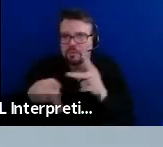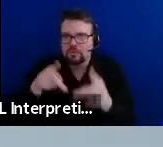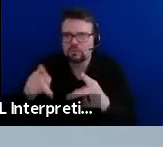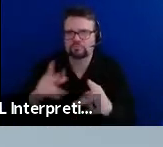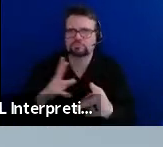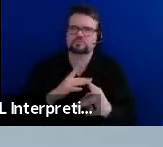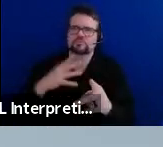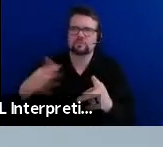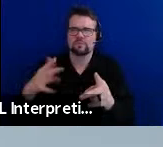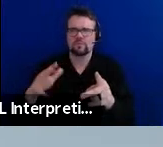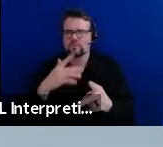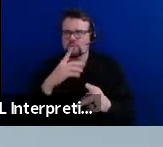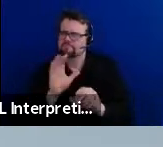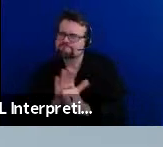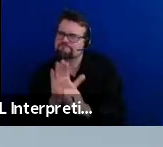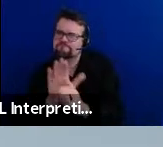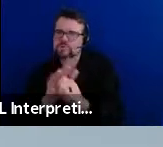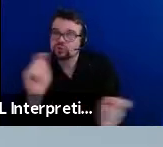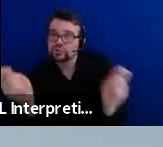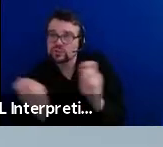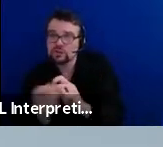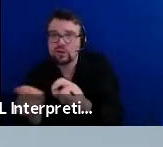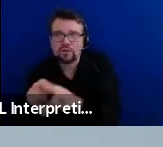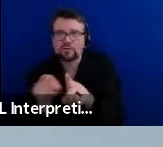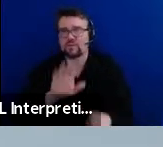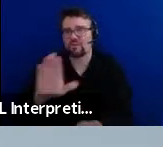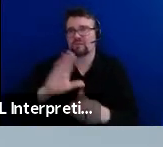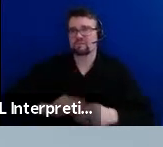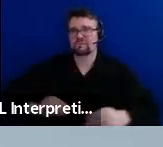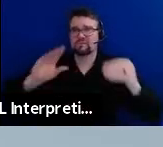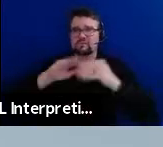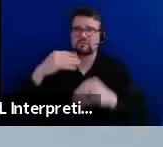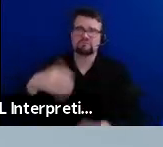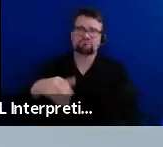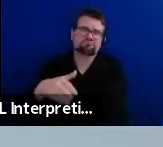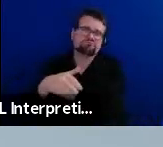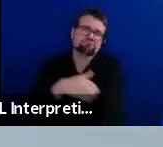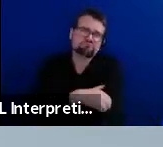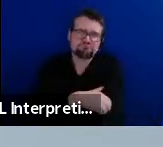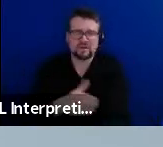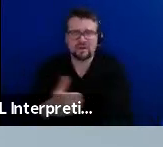ALSO HAVE POWERFUL AND INSPIRING STORIES THAT CAN REMIND US OF